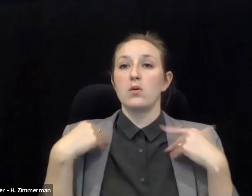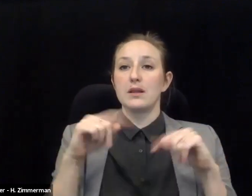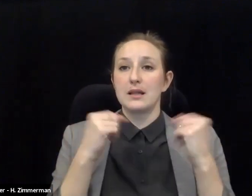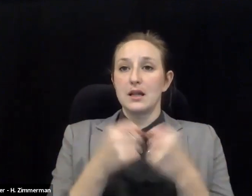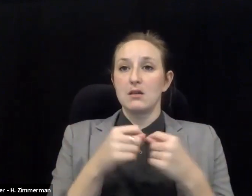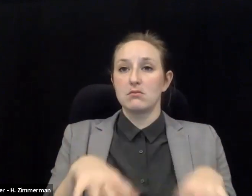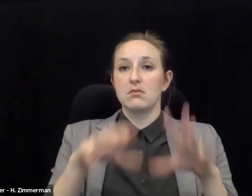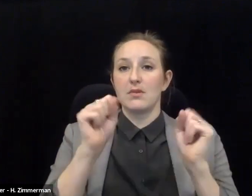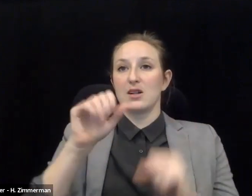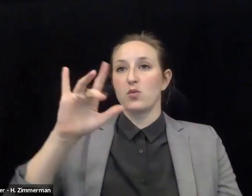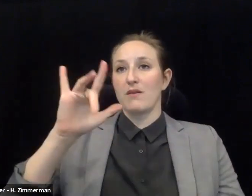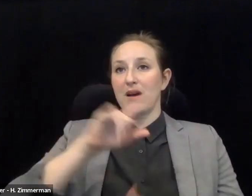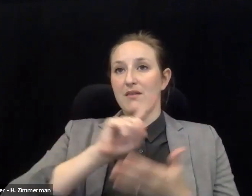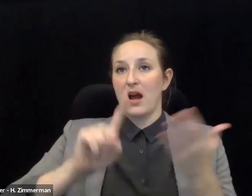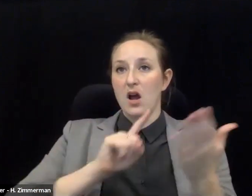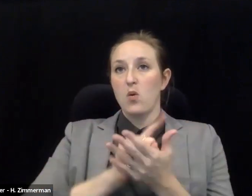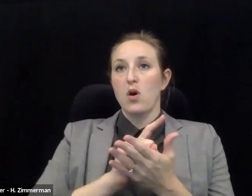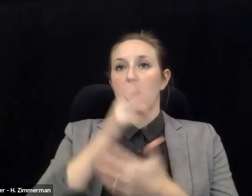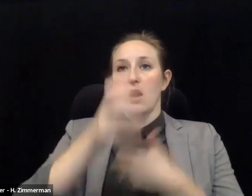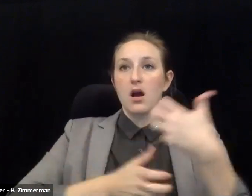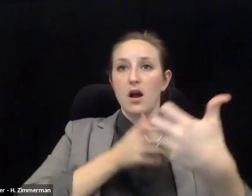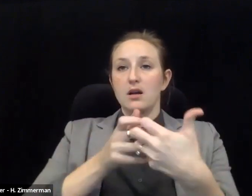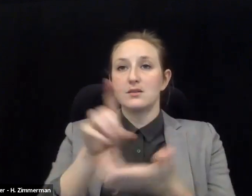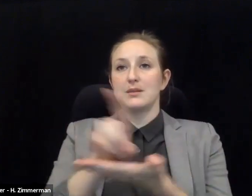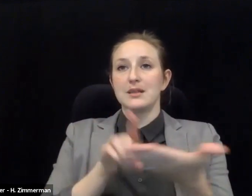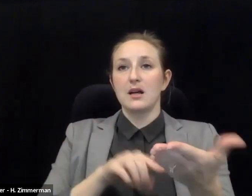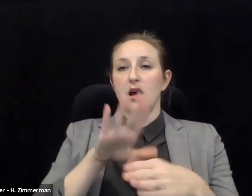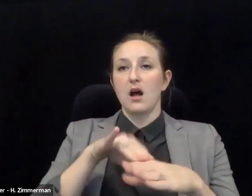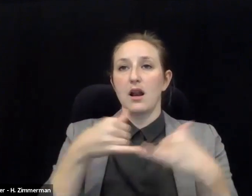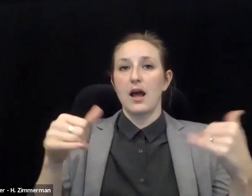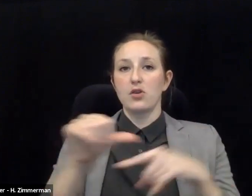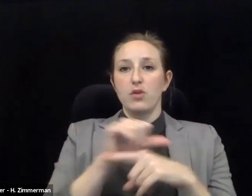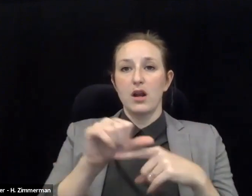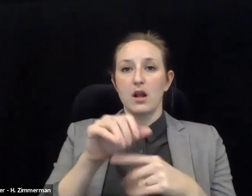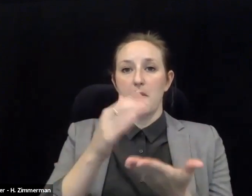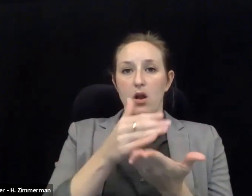custom design online training module to really bolster familiarity with our online platforms.